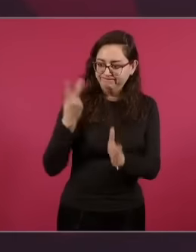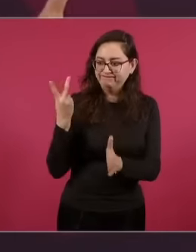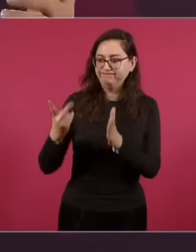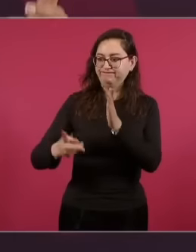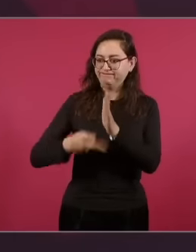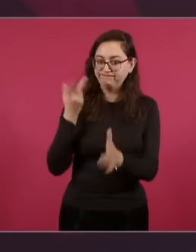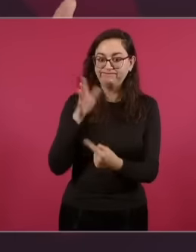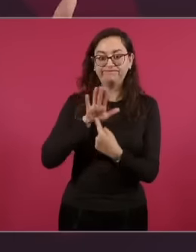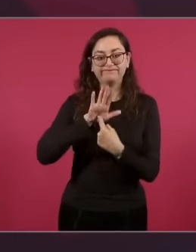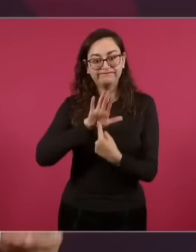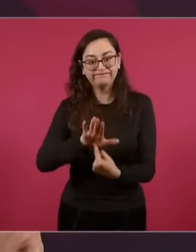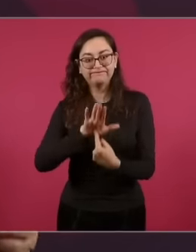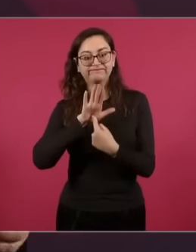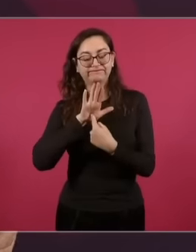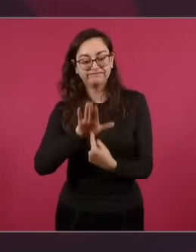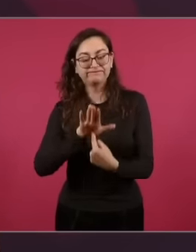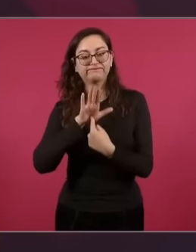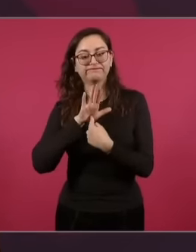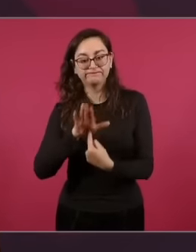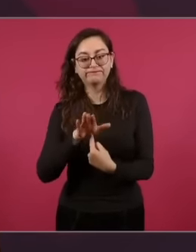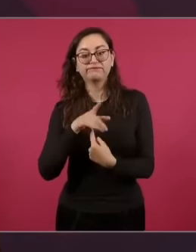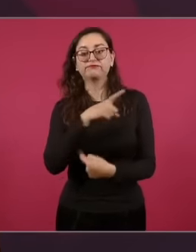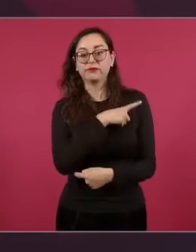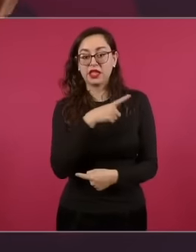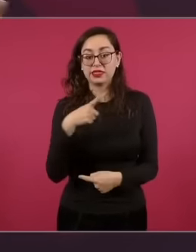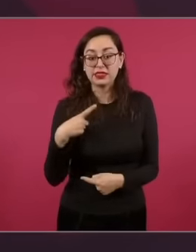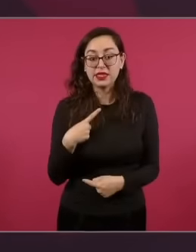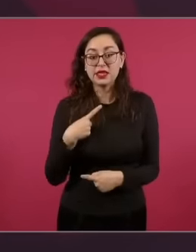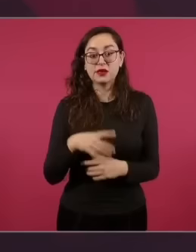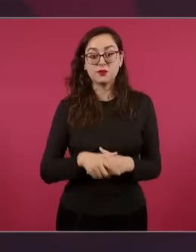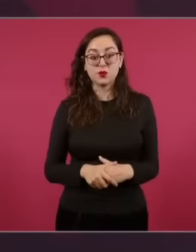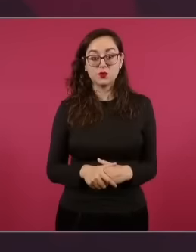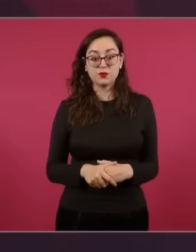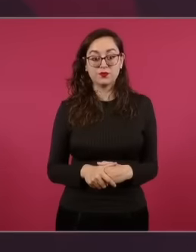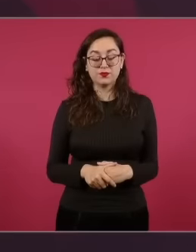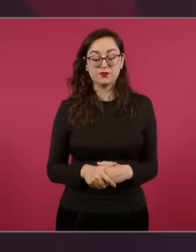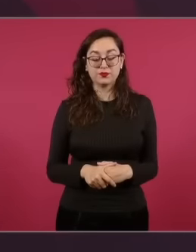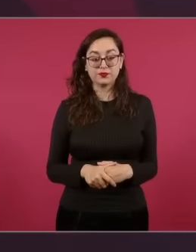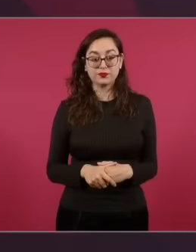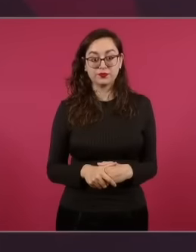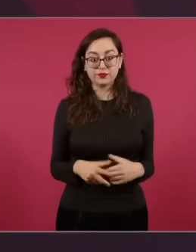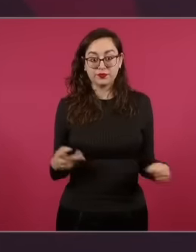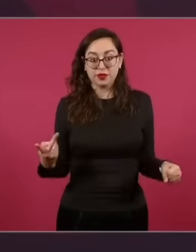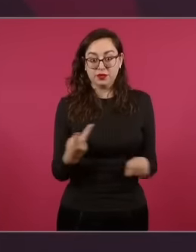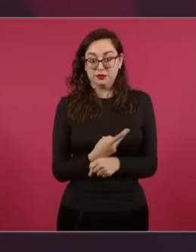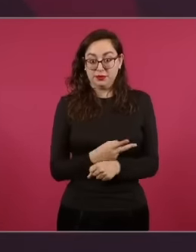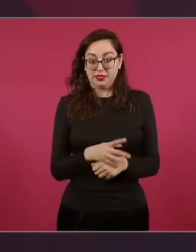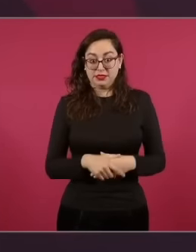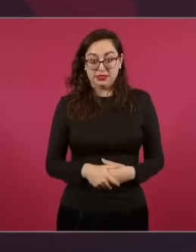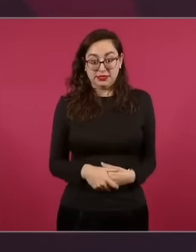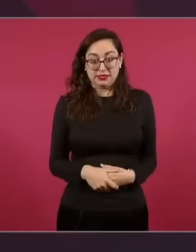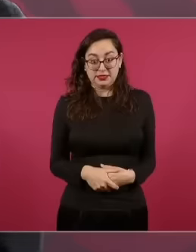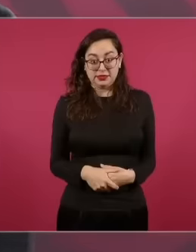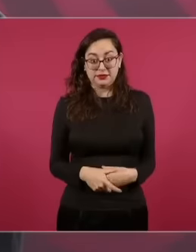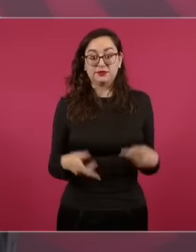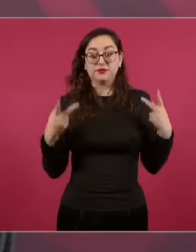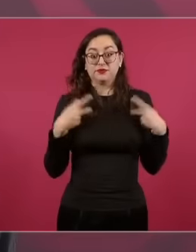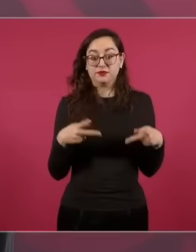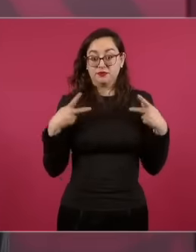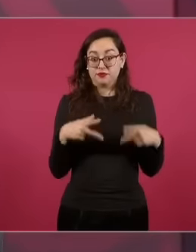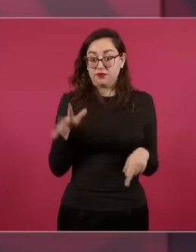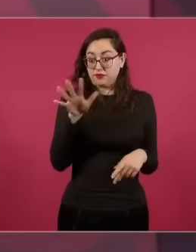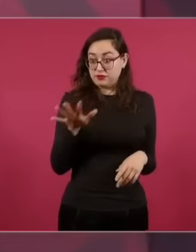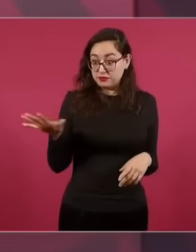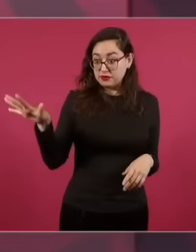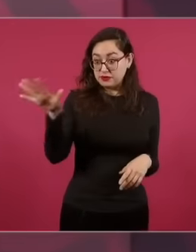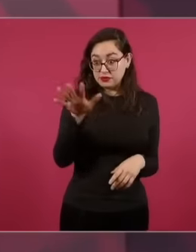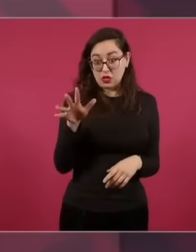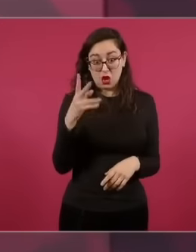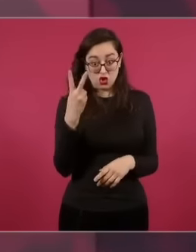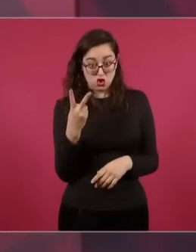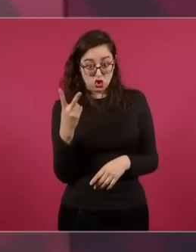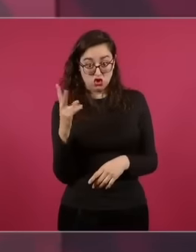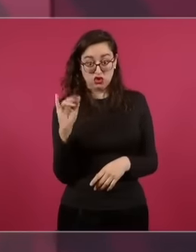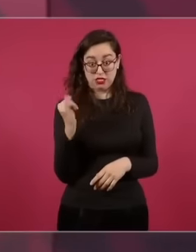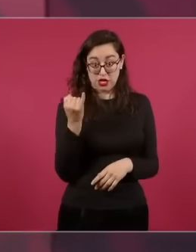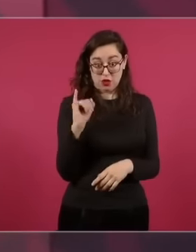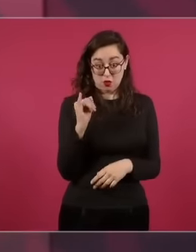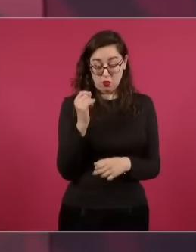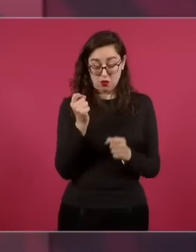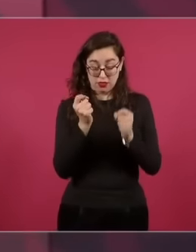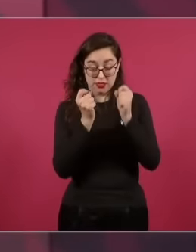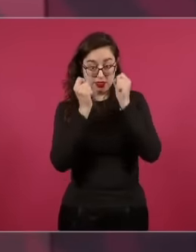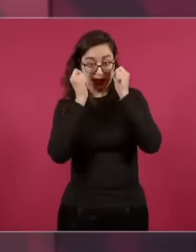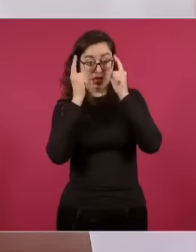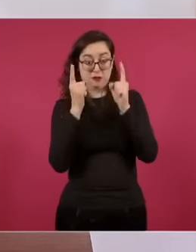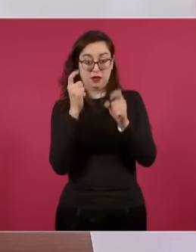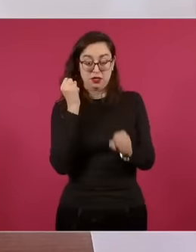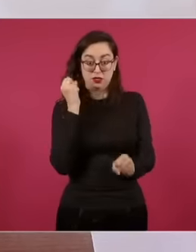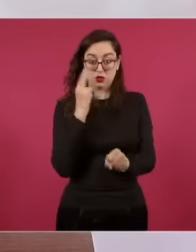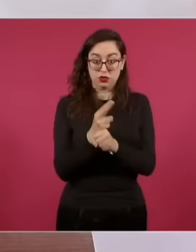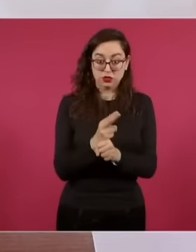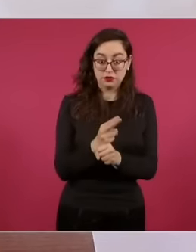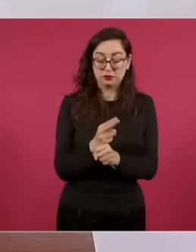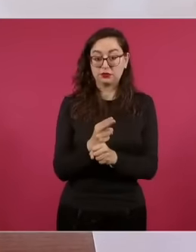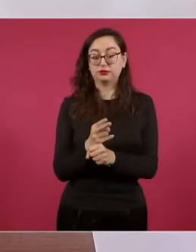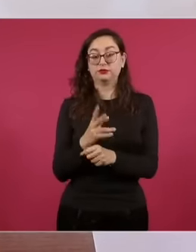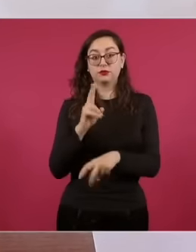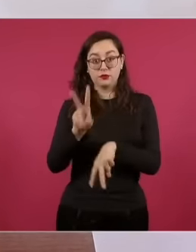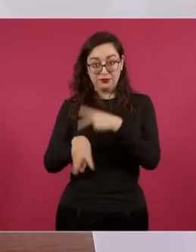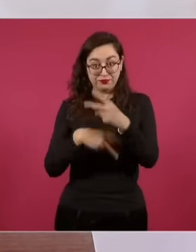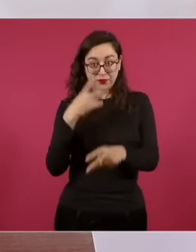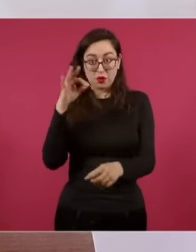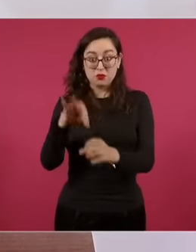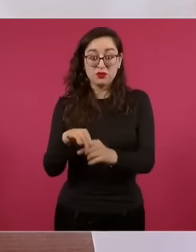and repeating and repeating that the people who got up early that day and stood in line were